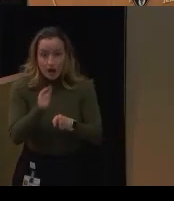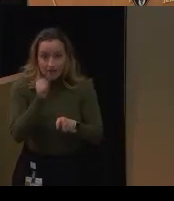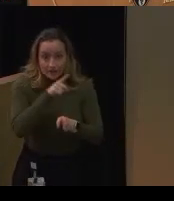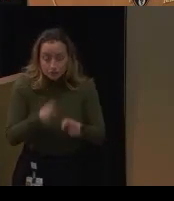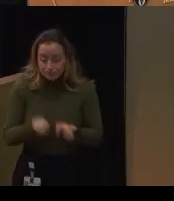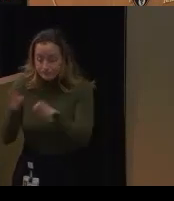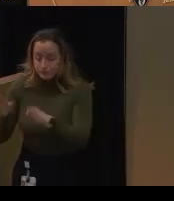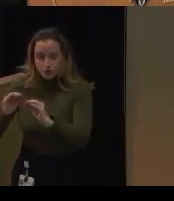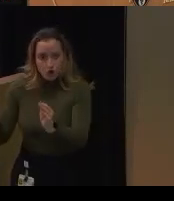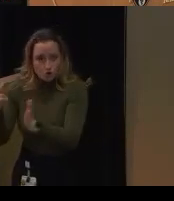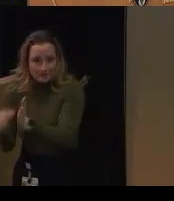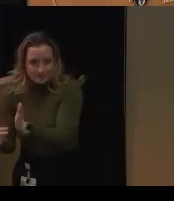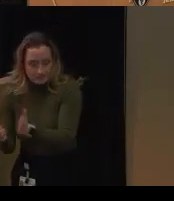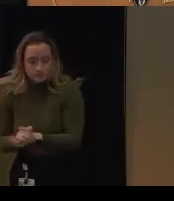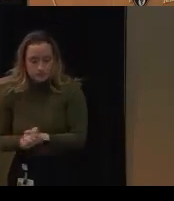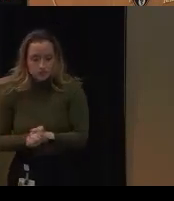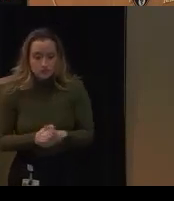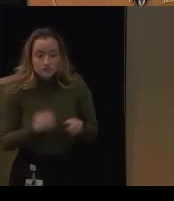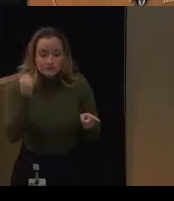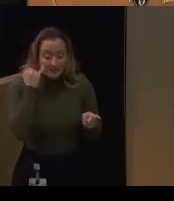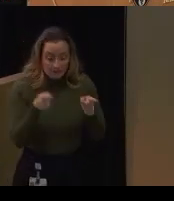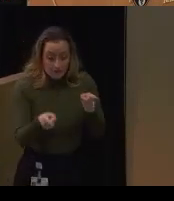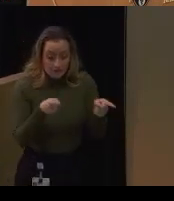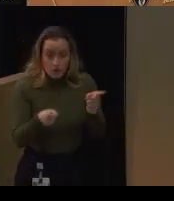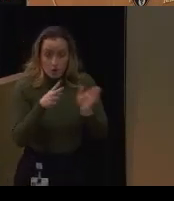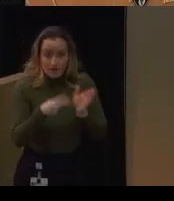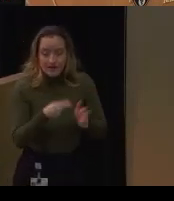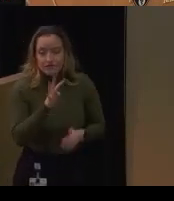were assigned to the fiction or non-fiction group for 45 minutes a day five days a week four weeks